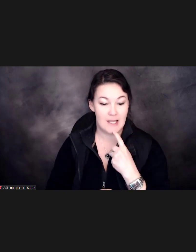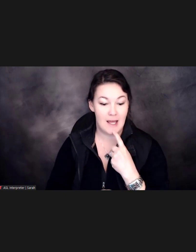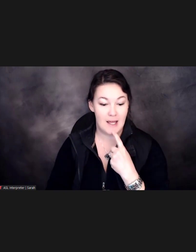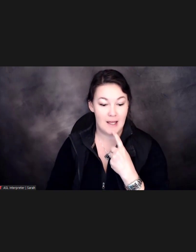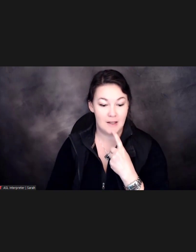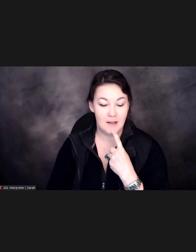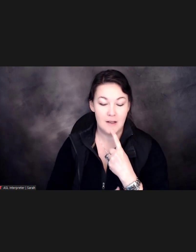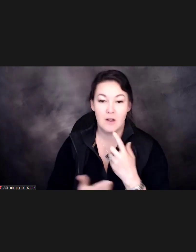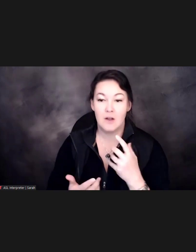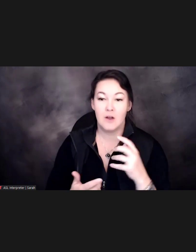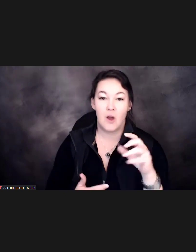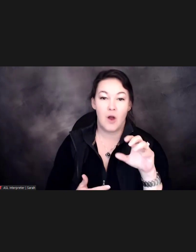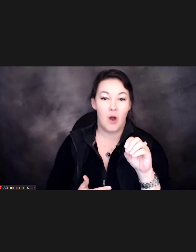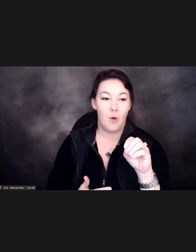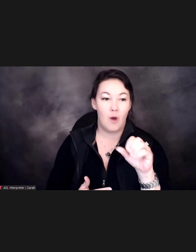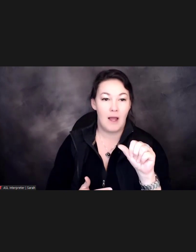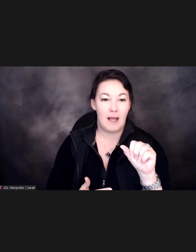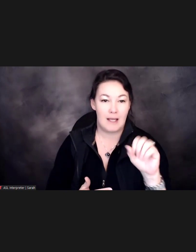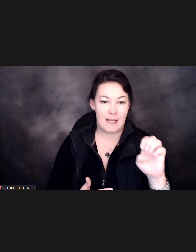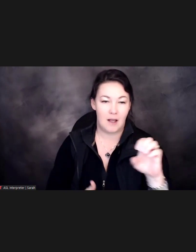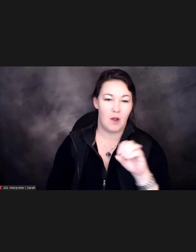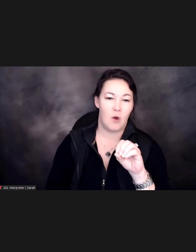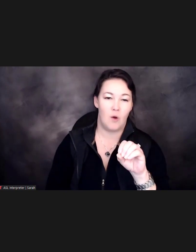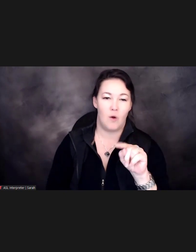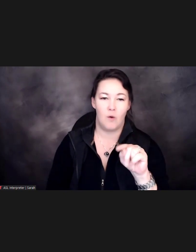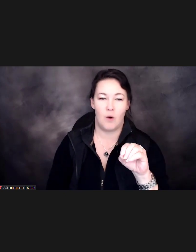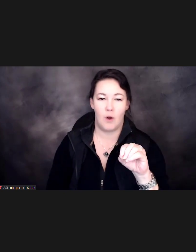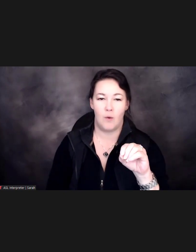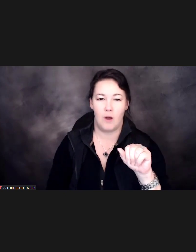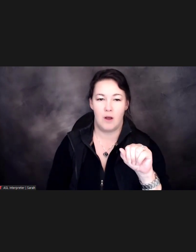So, as William said, let's start with otoacoustic emissions, or OAE